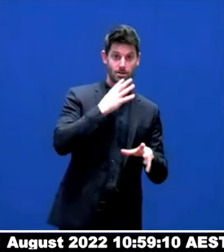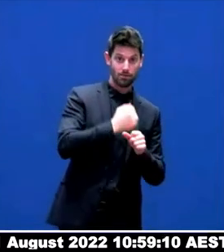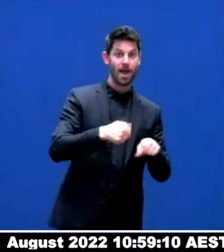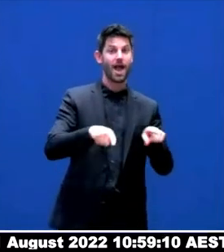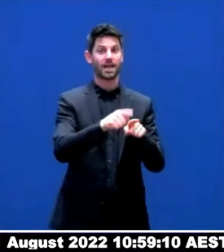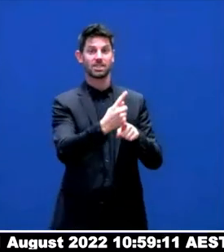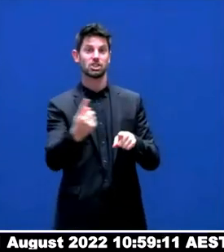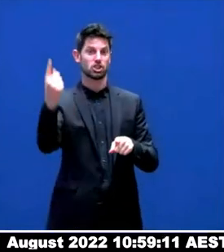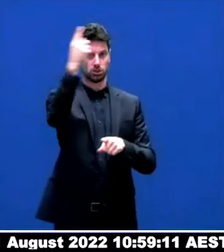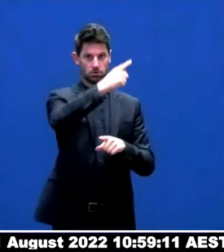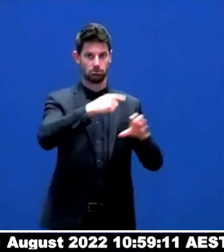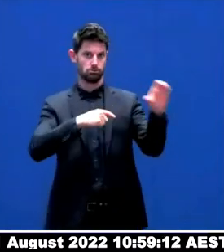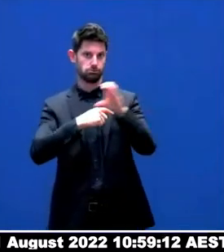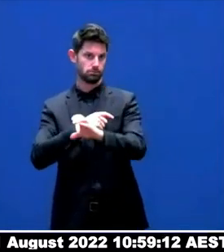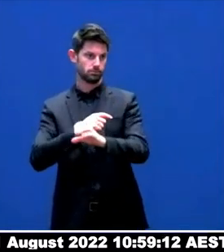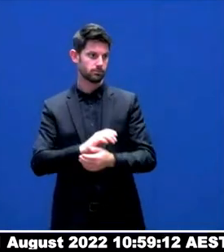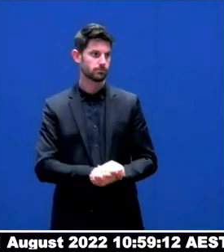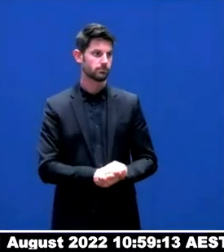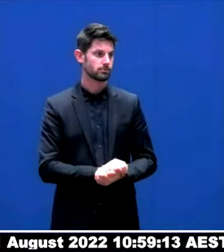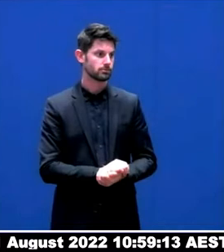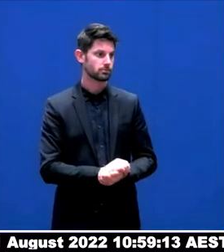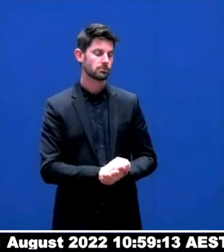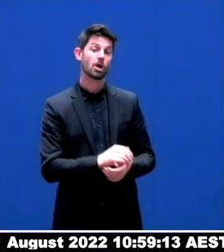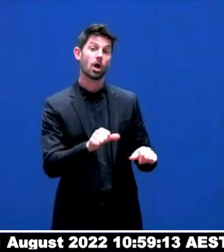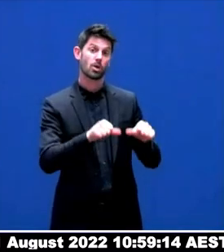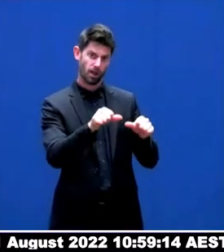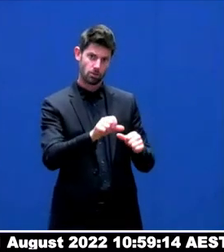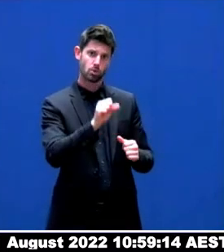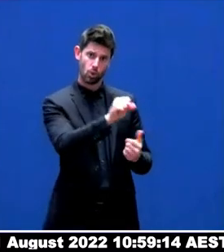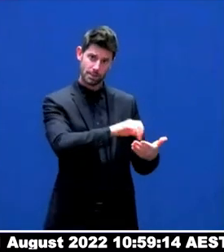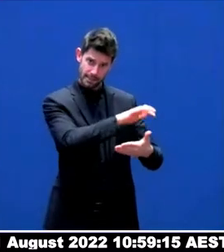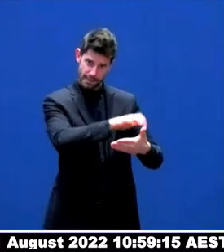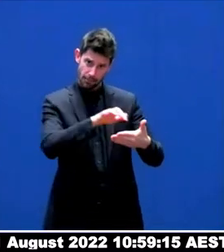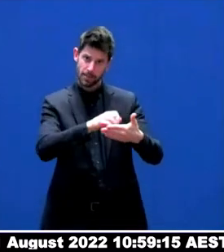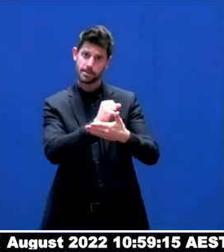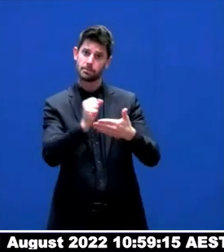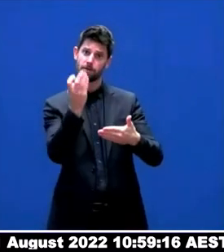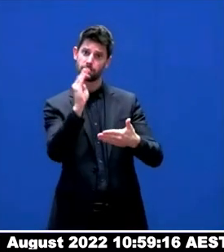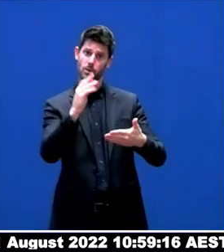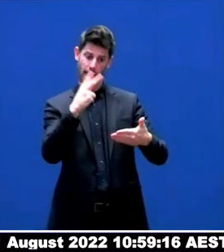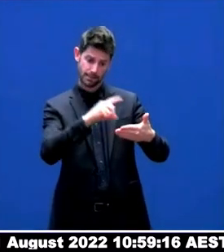modifications. MS EASTMAN: Paragraph 48, refer again to election platform and